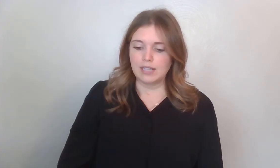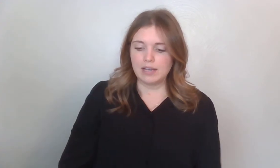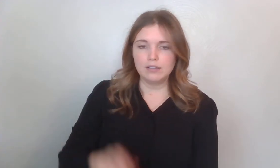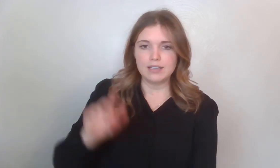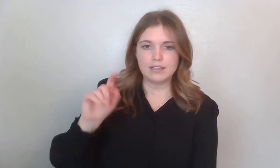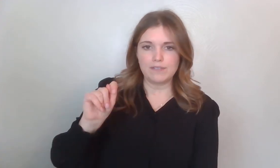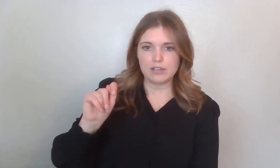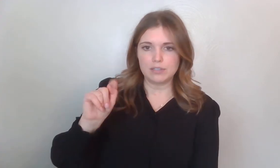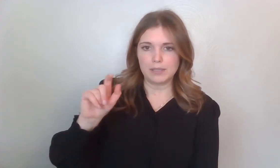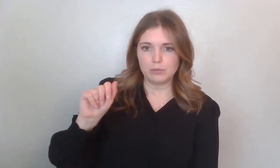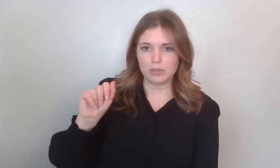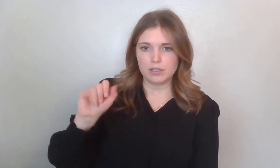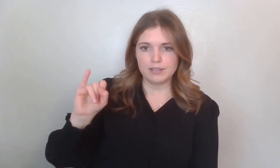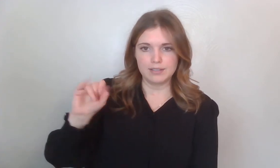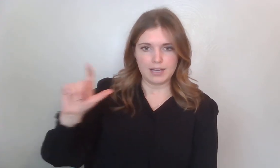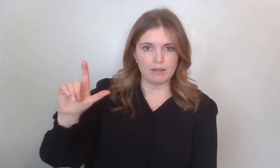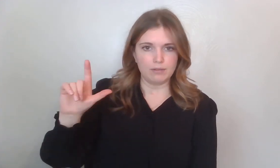T-A-I-L is a fingerspelled word. T-A-I-L